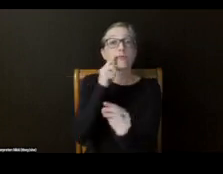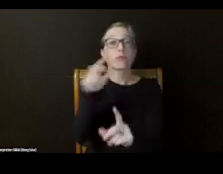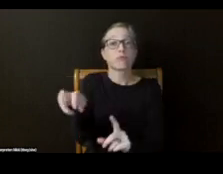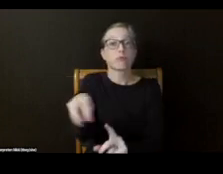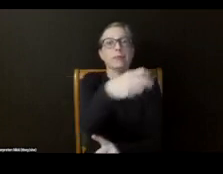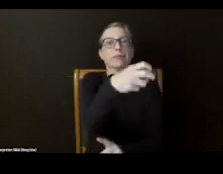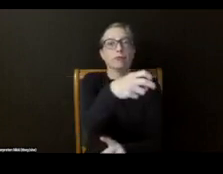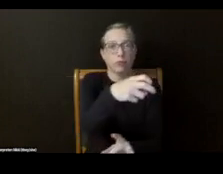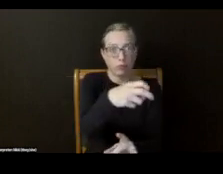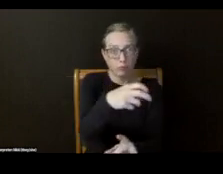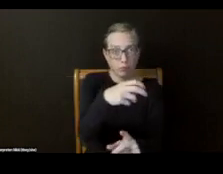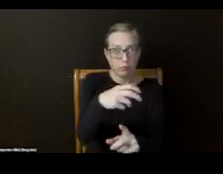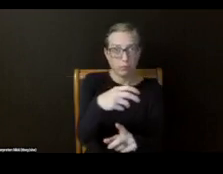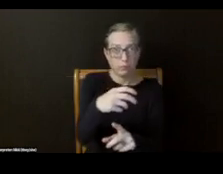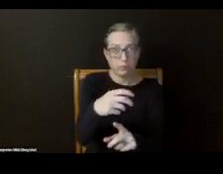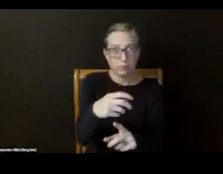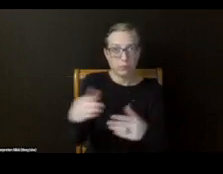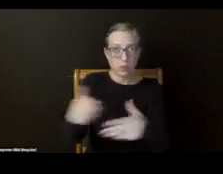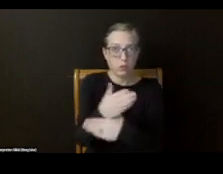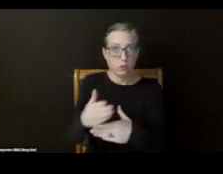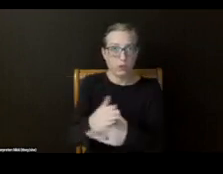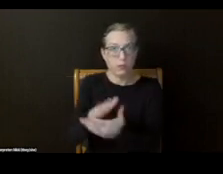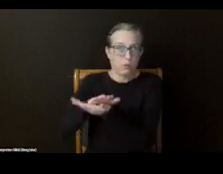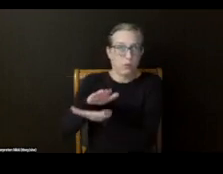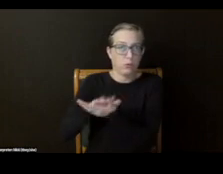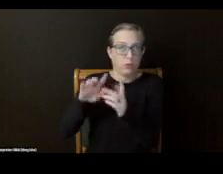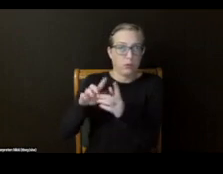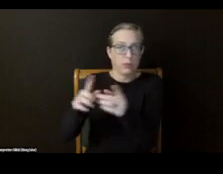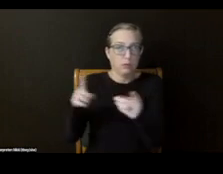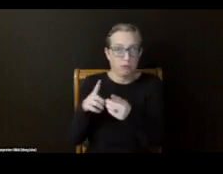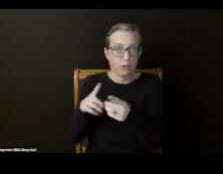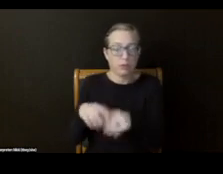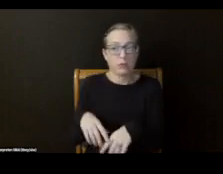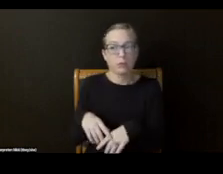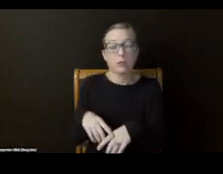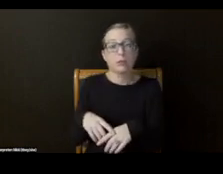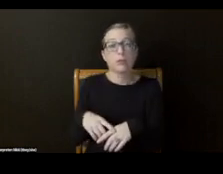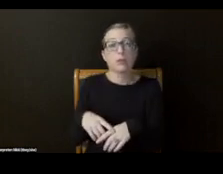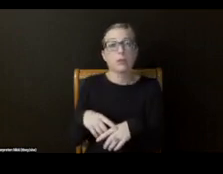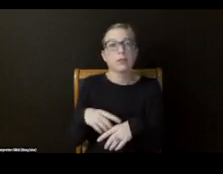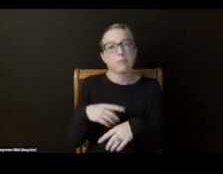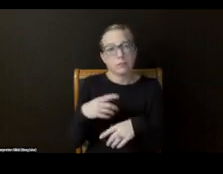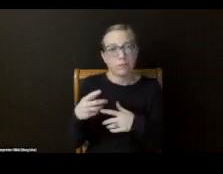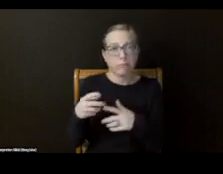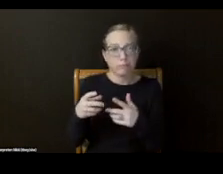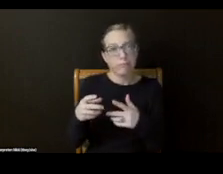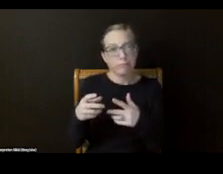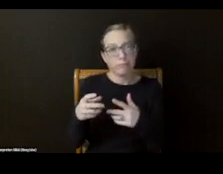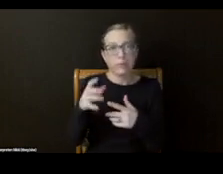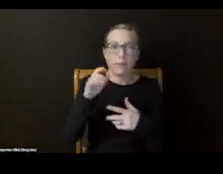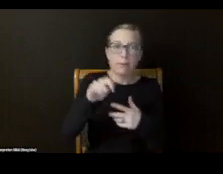and into jumping into the world of IEP, and all of that.